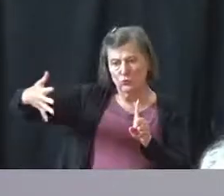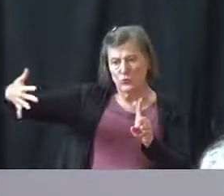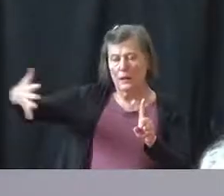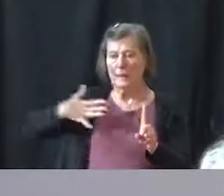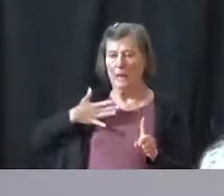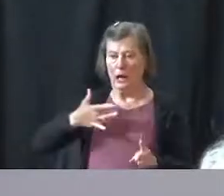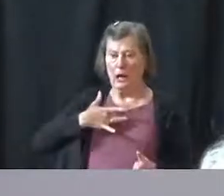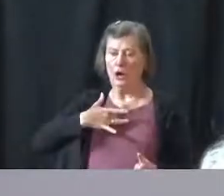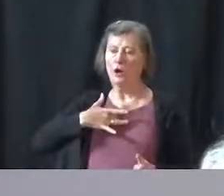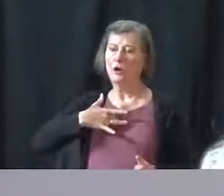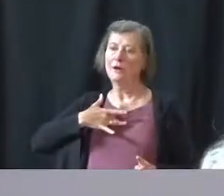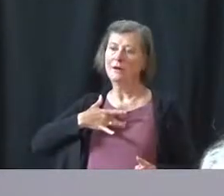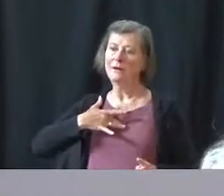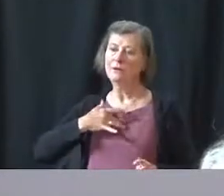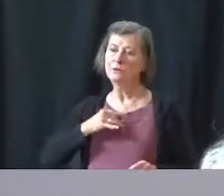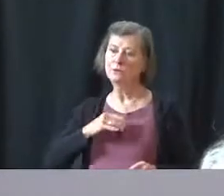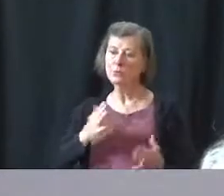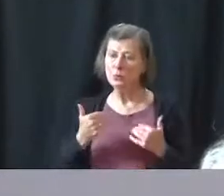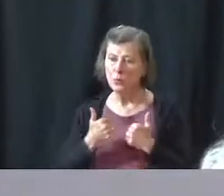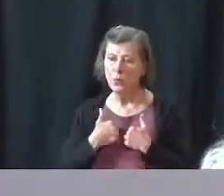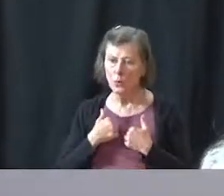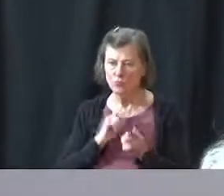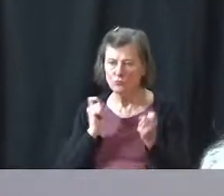It changes me for the good.